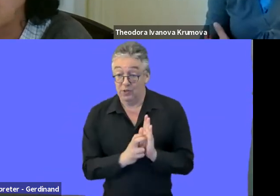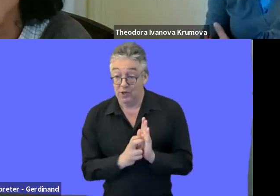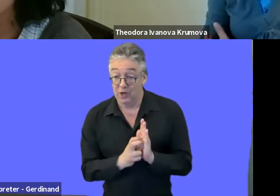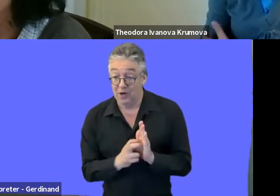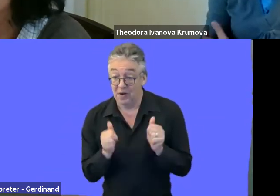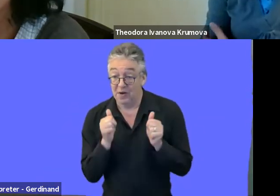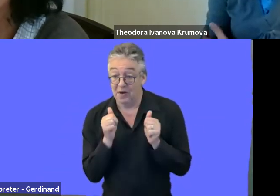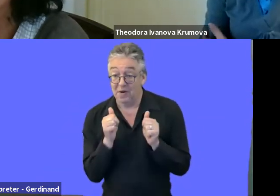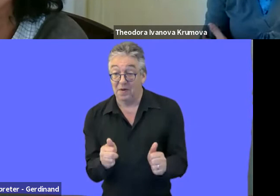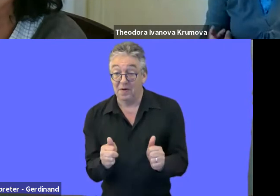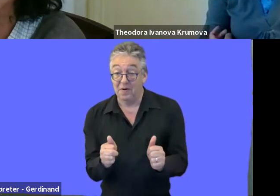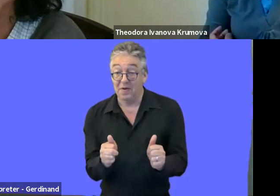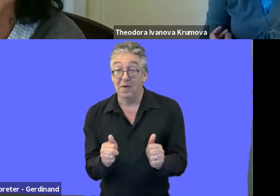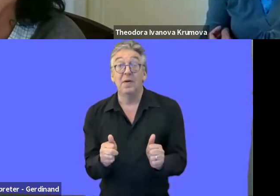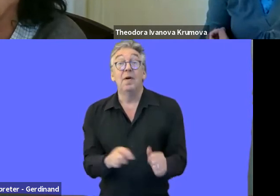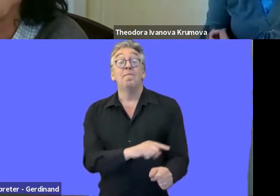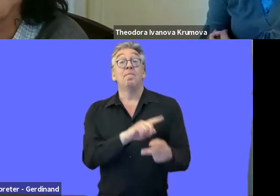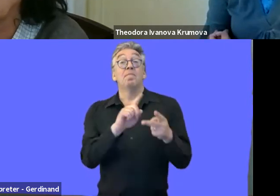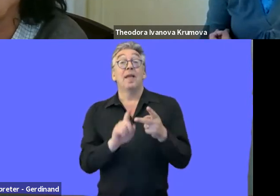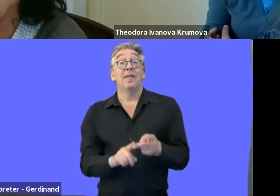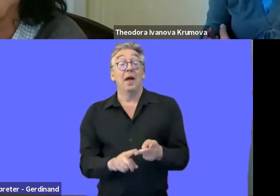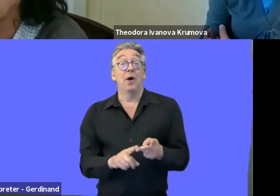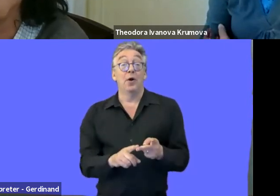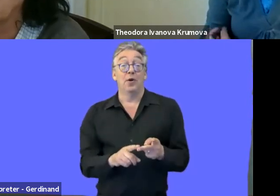and perhaps if there are also interim measures in request,